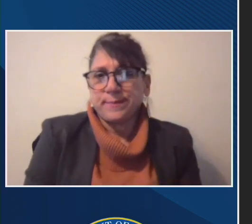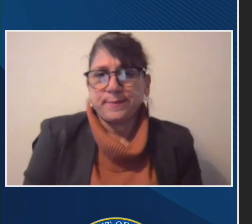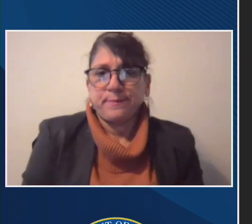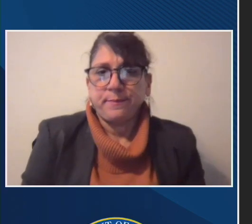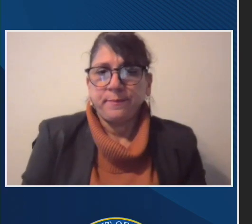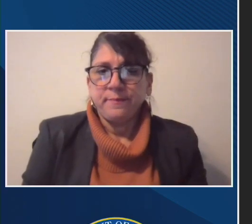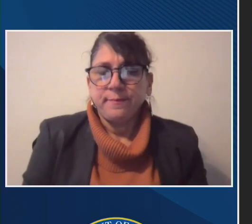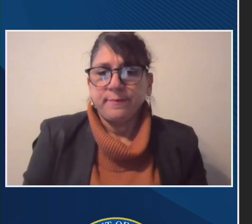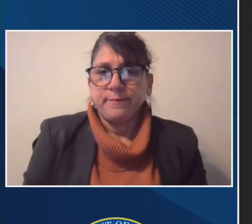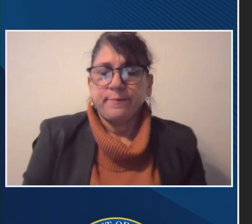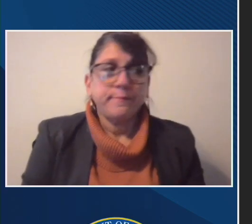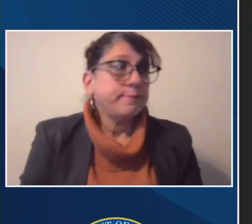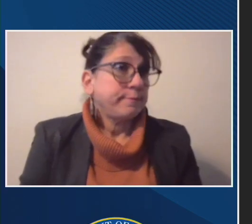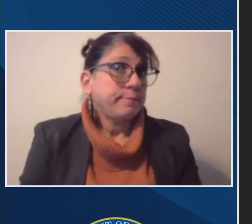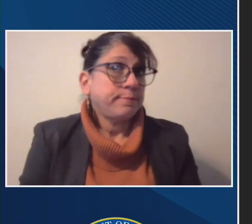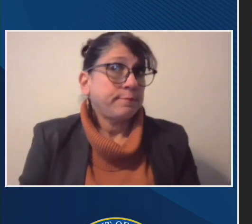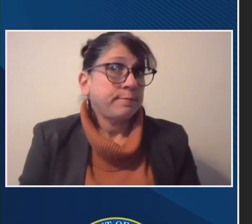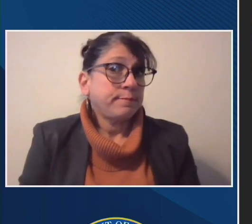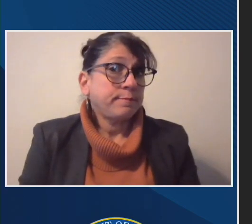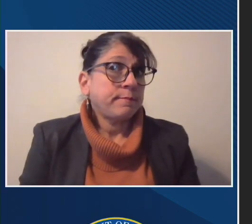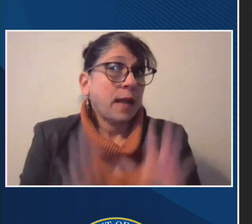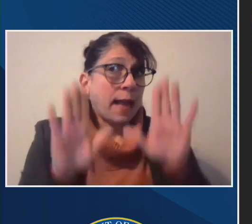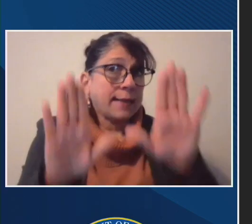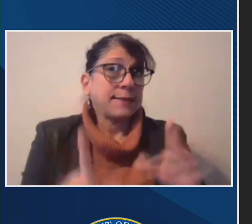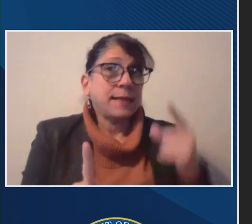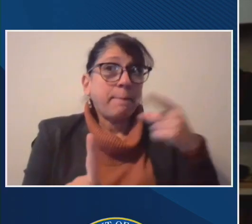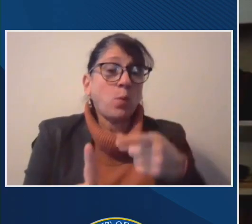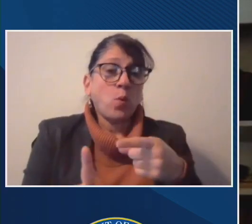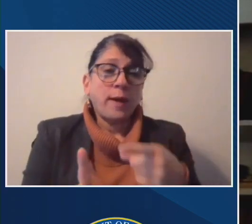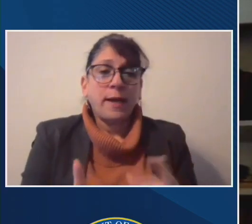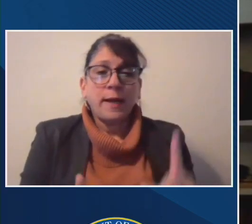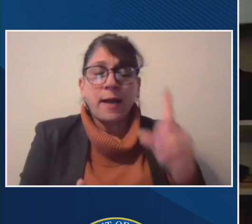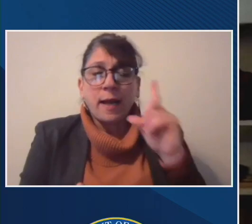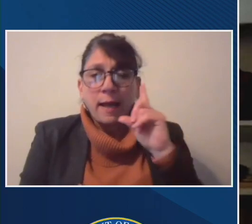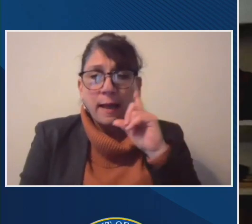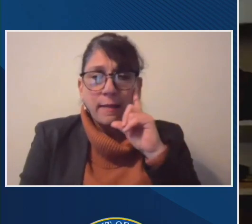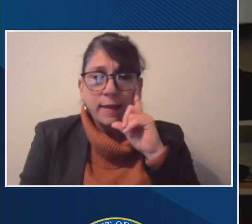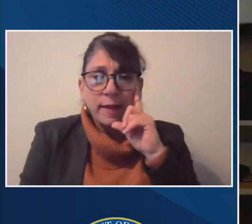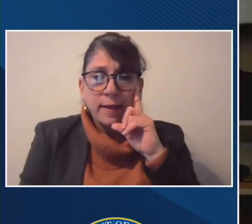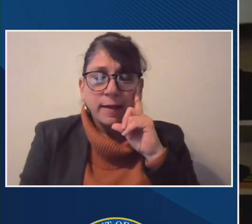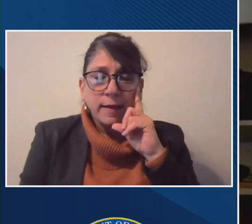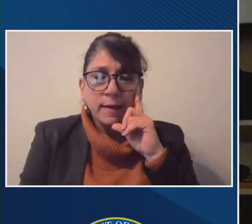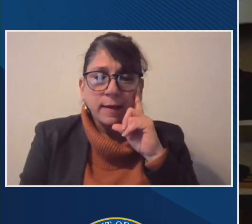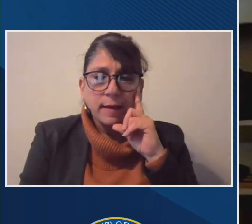Yeah. That's an excellent point. And I think, you know, when we consider that, I think that we are certainly